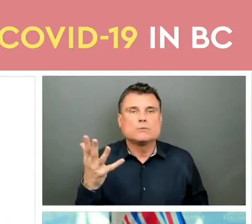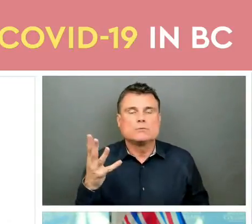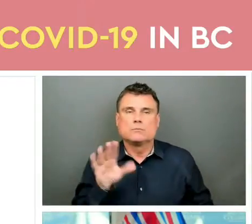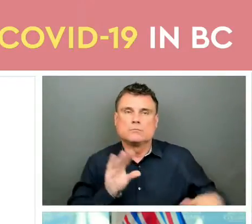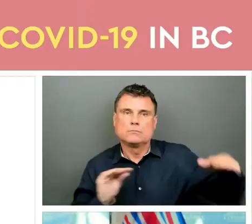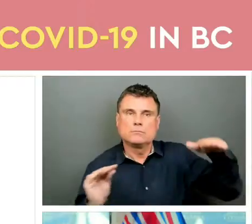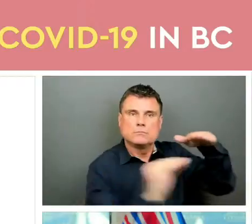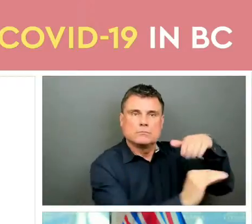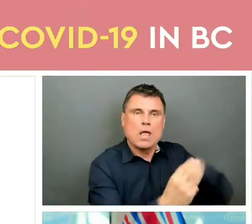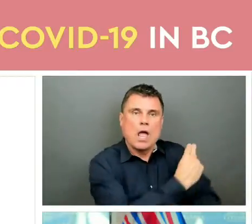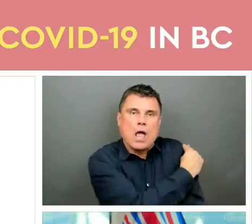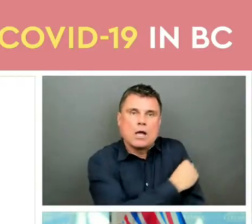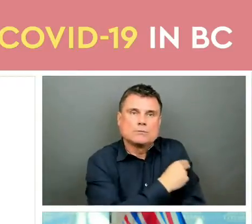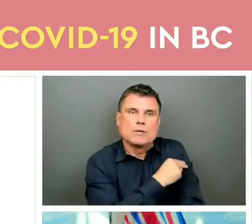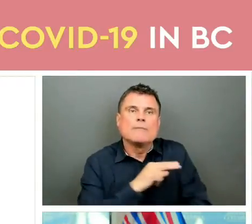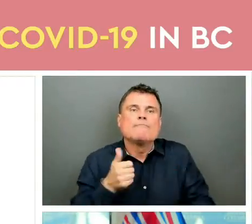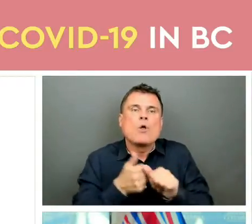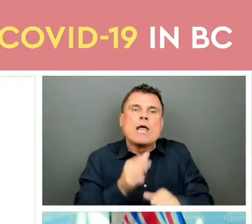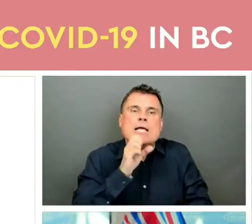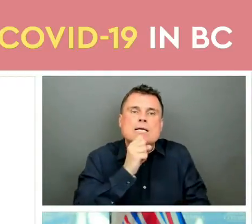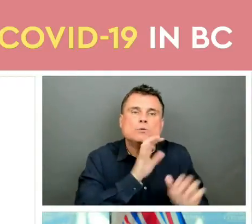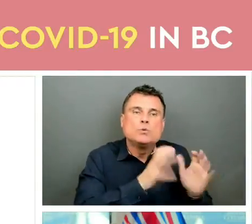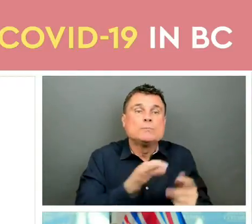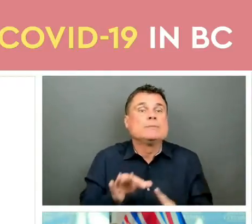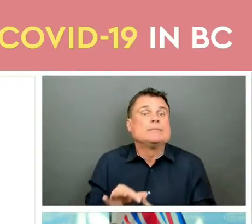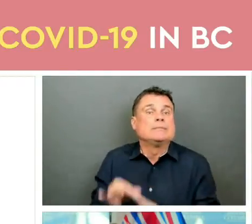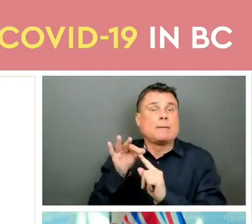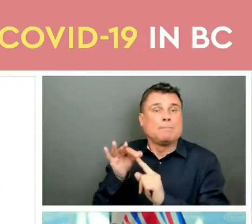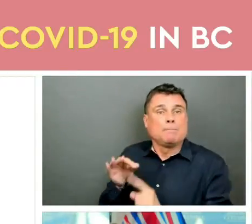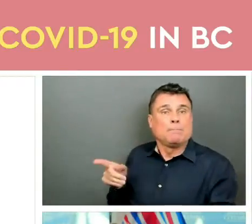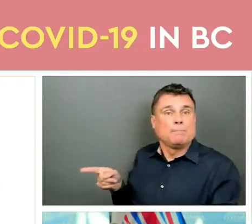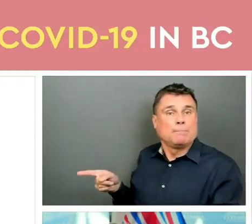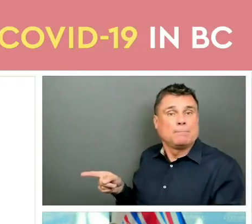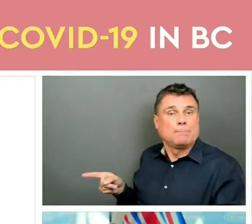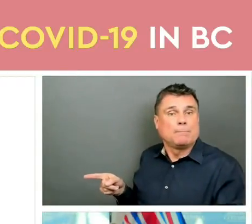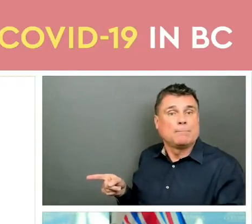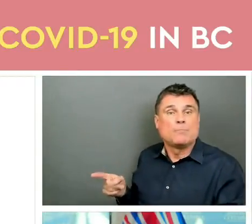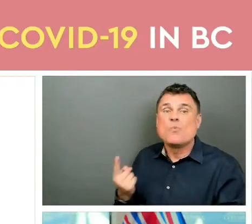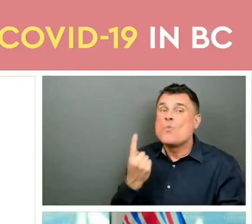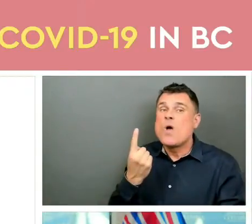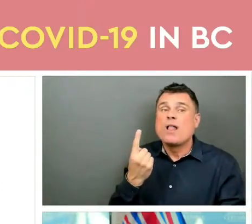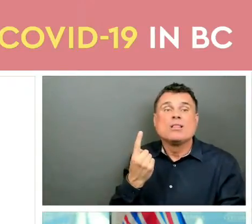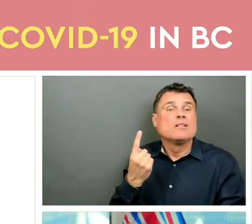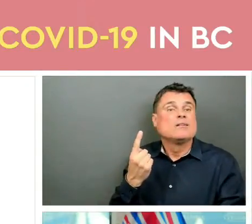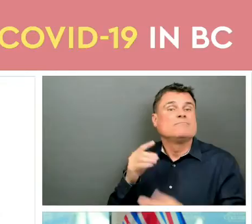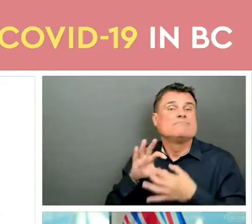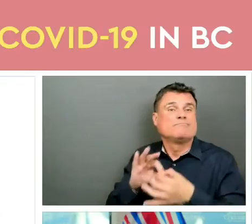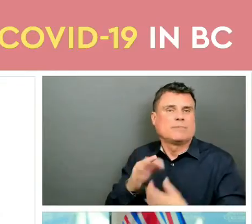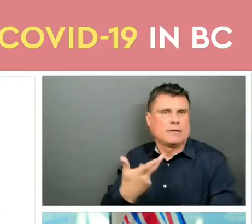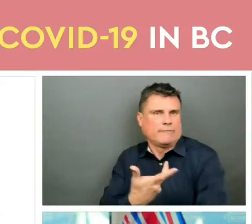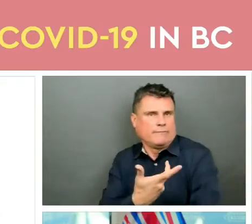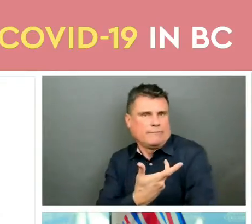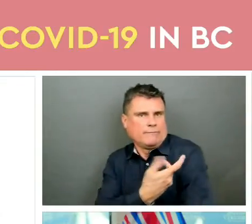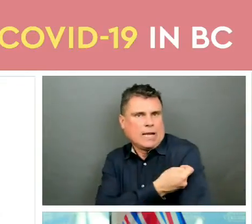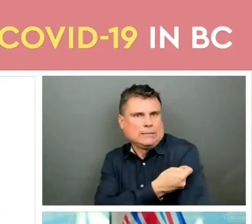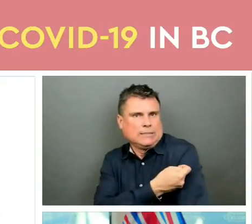to that is I think a reflection of our immunization program. We have seen a higher rate of hospitalization